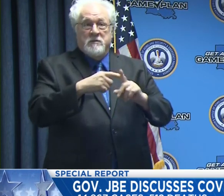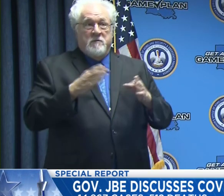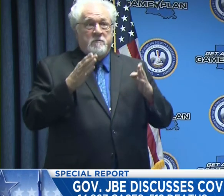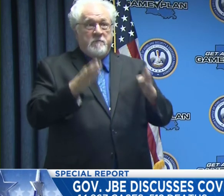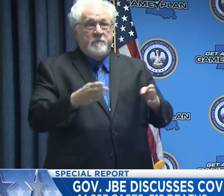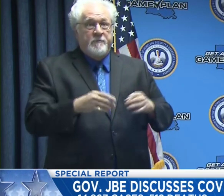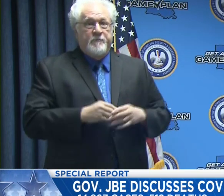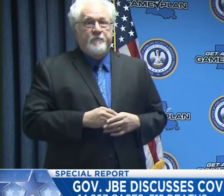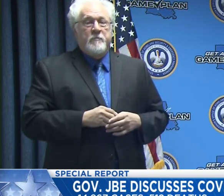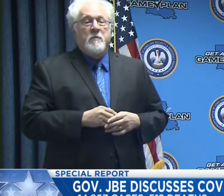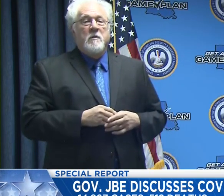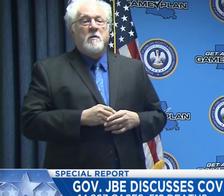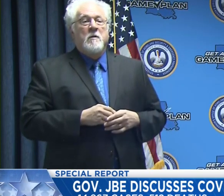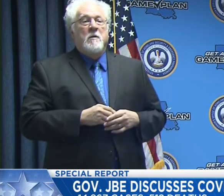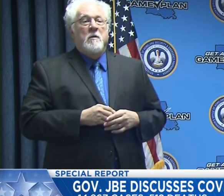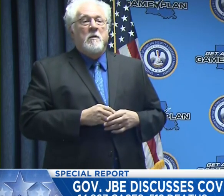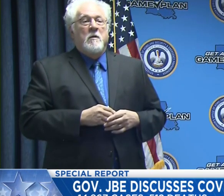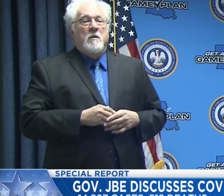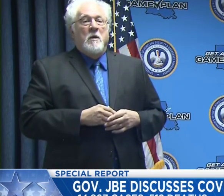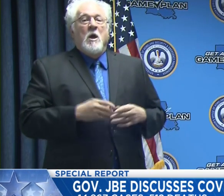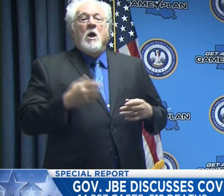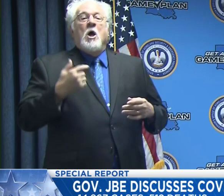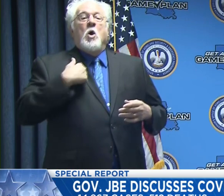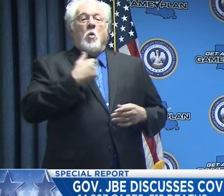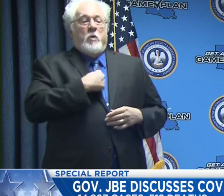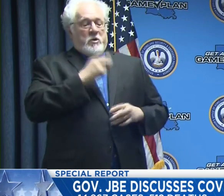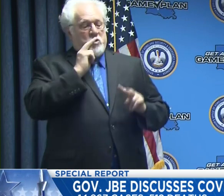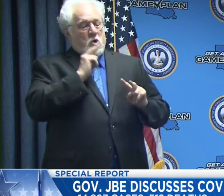YESTERDAY, SO WE DON'T QUITE YET HAVE ENOUGH DATA, BUT IT LOOKS